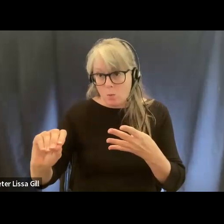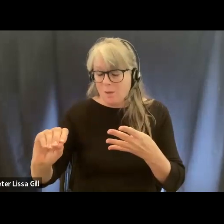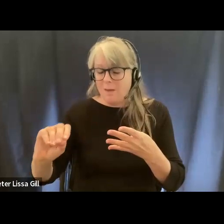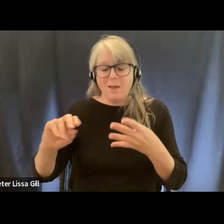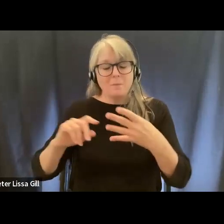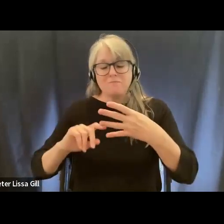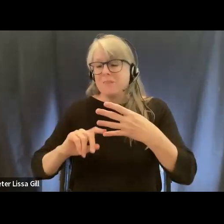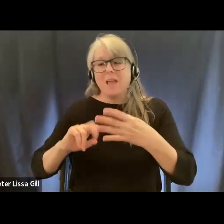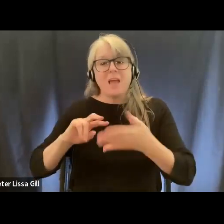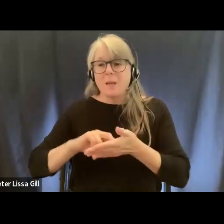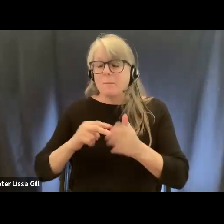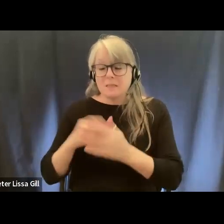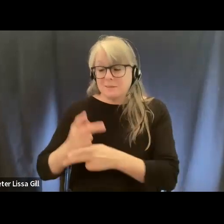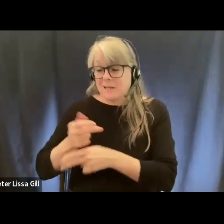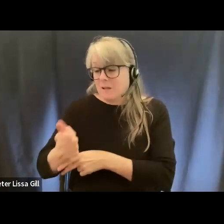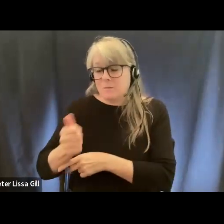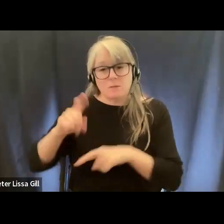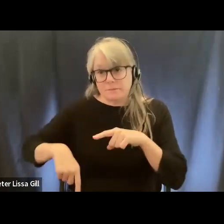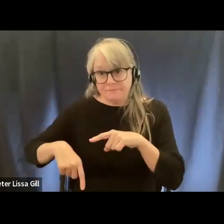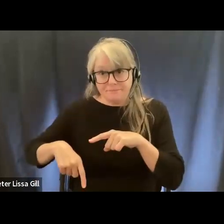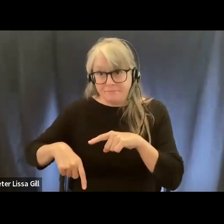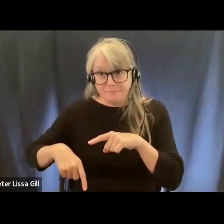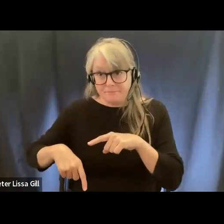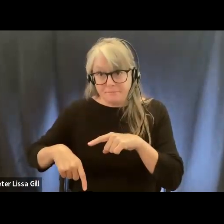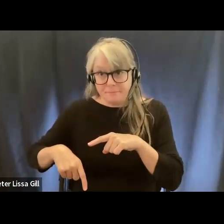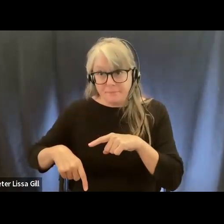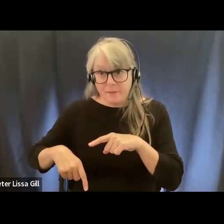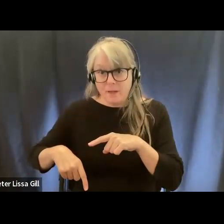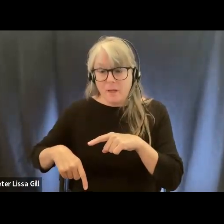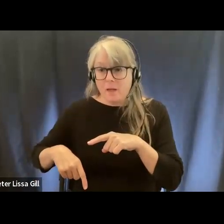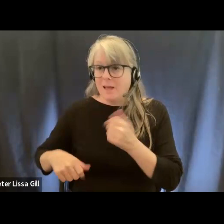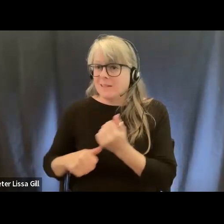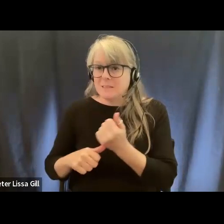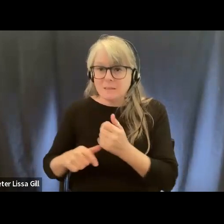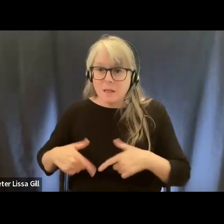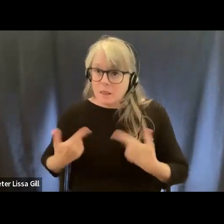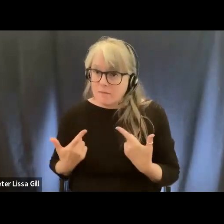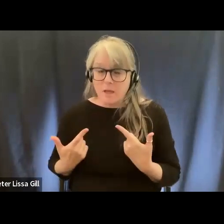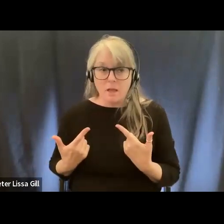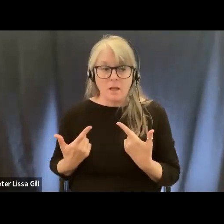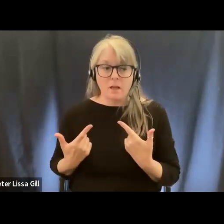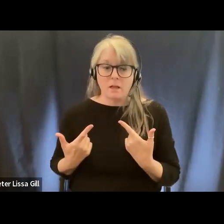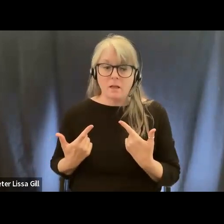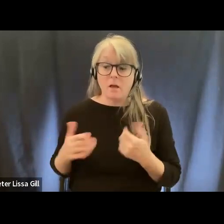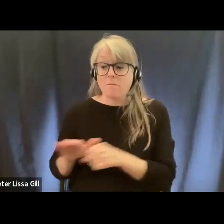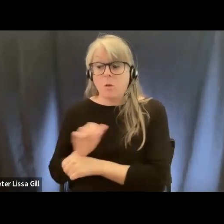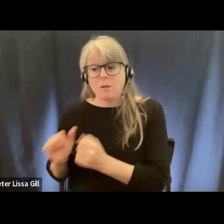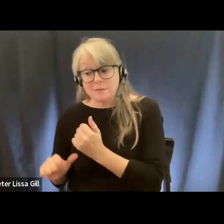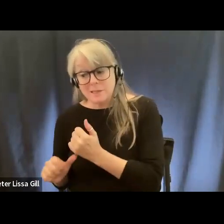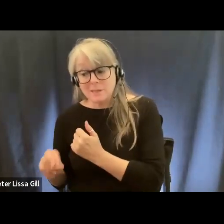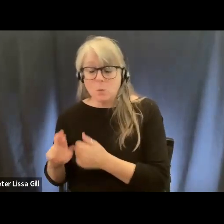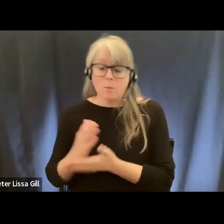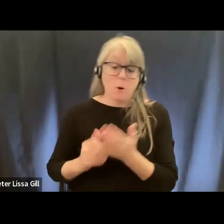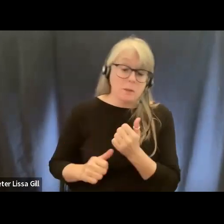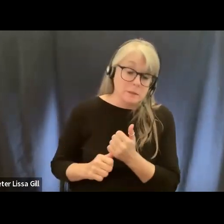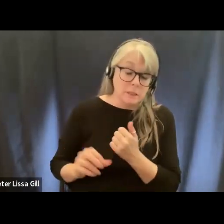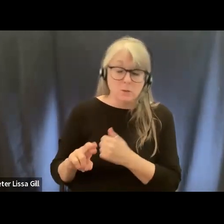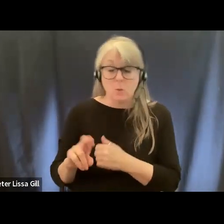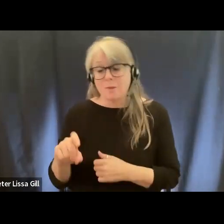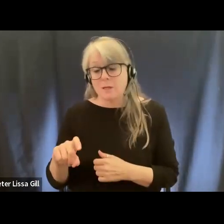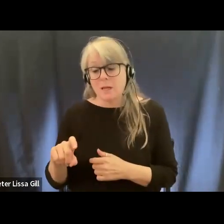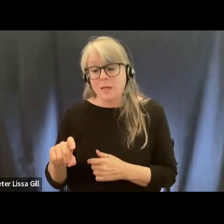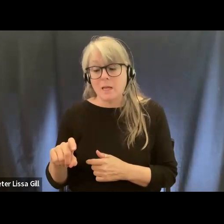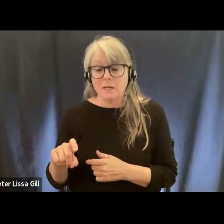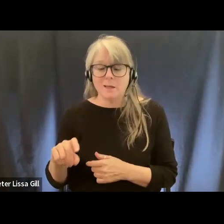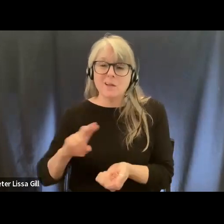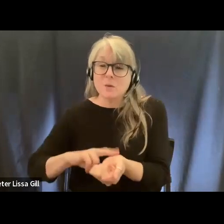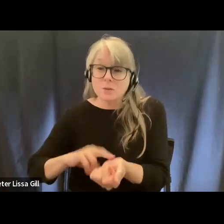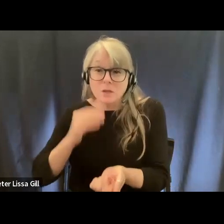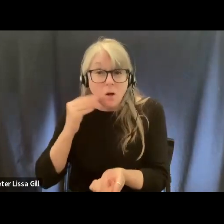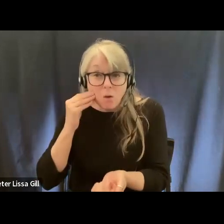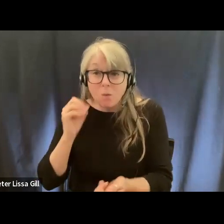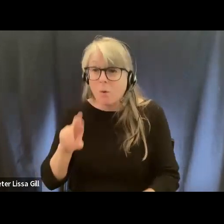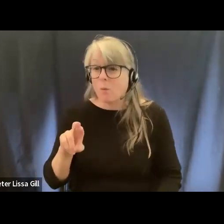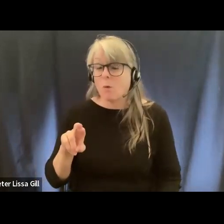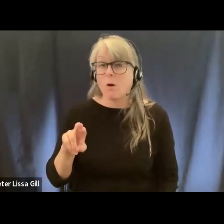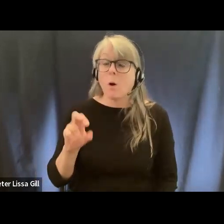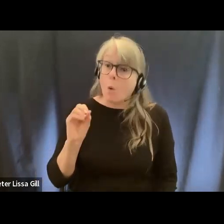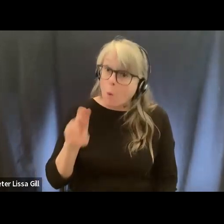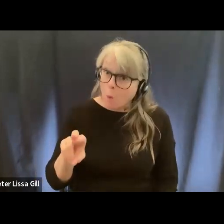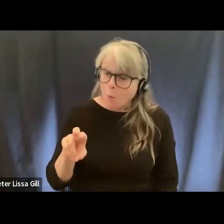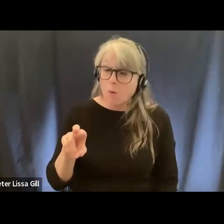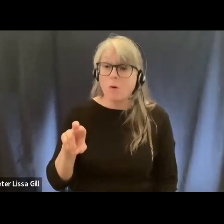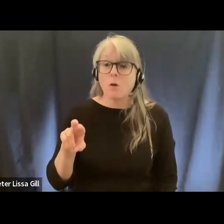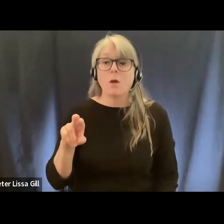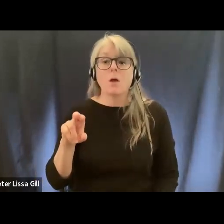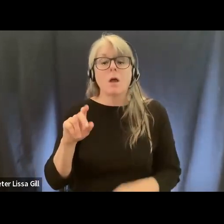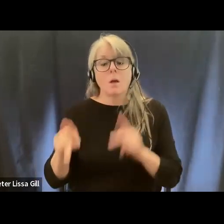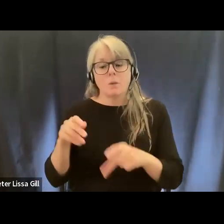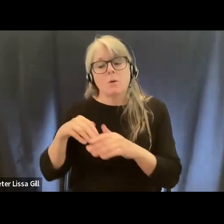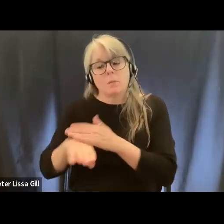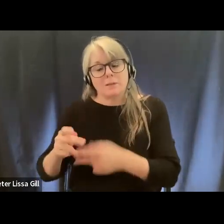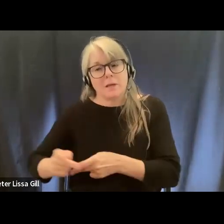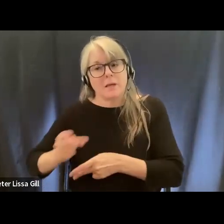Most of them are in some form of assisted living, whether it is a full assist or is a partial or they need to downsize to nursing homes or or they have to have people come in to take care of them.